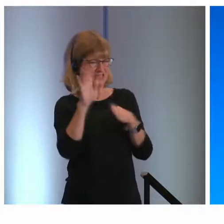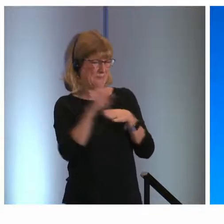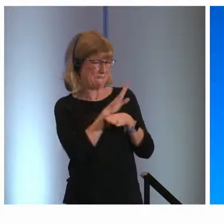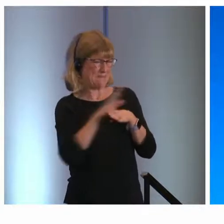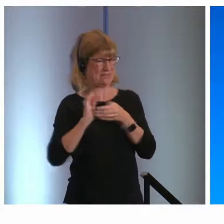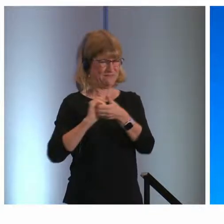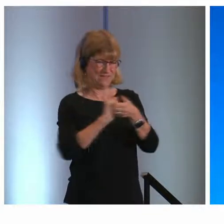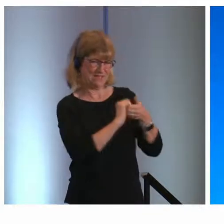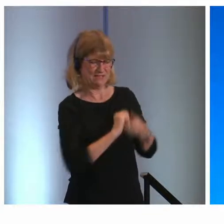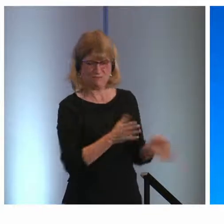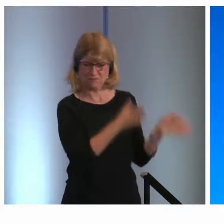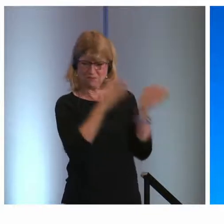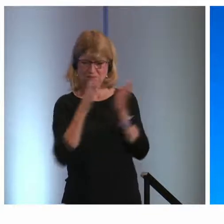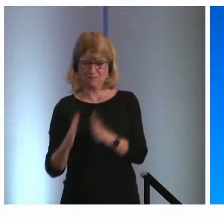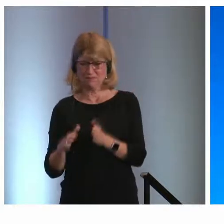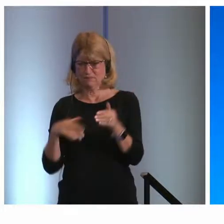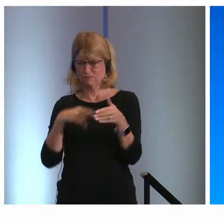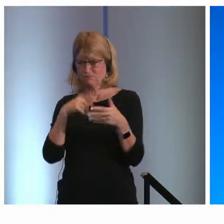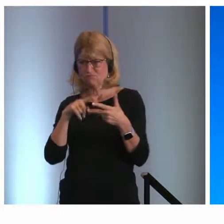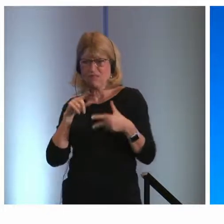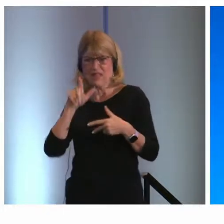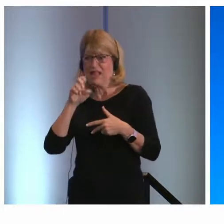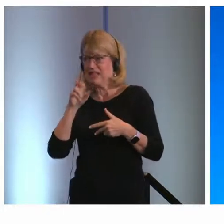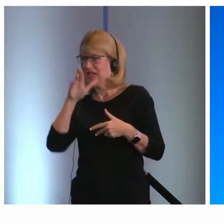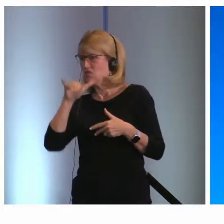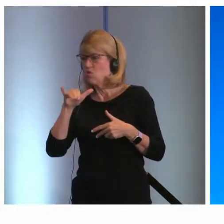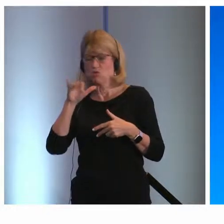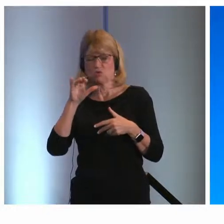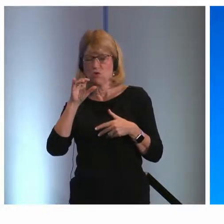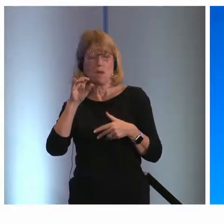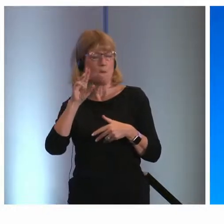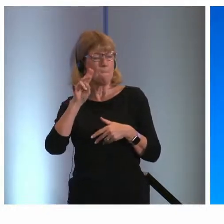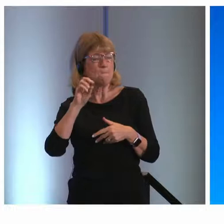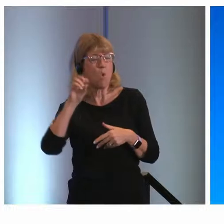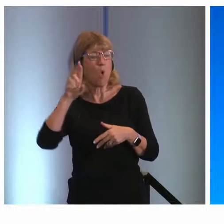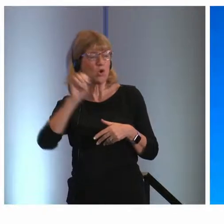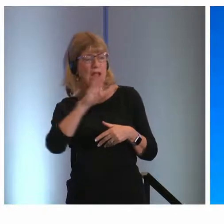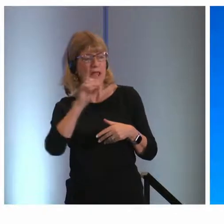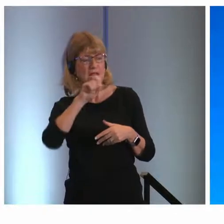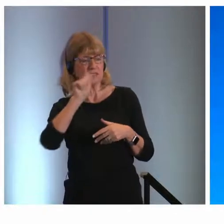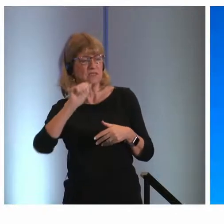photographer for disability: In one of the disability